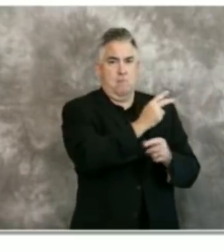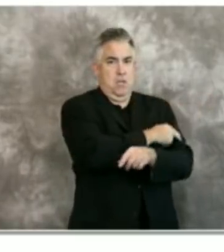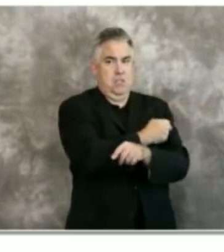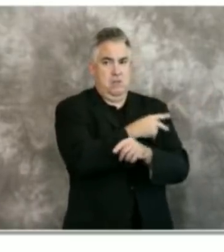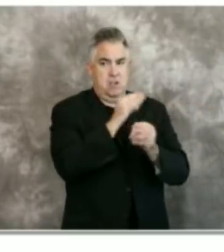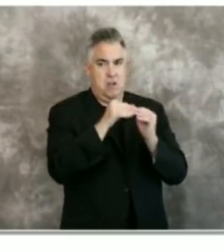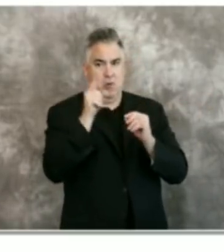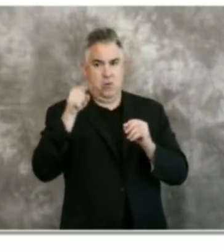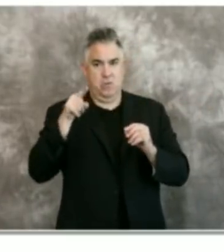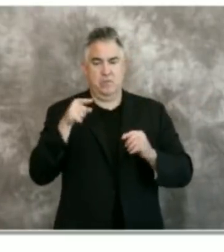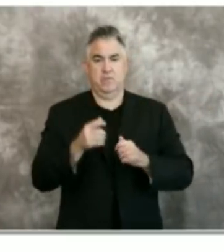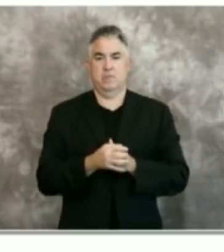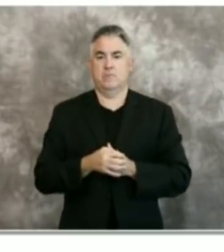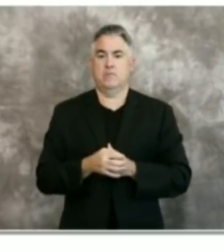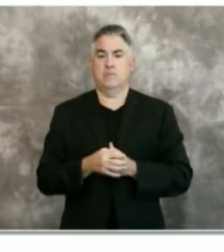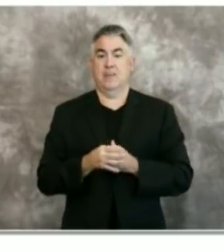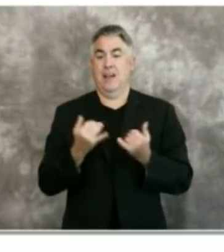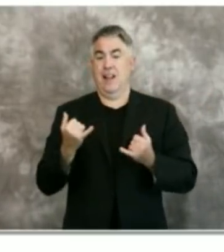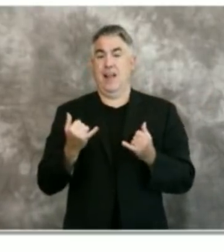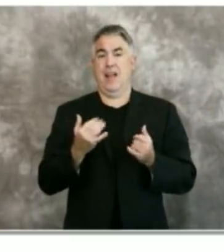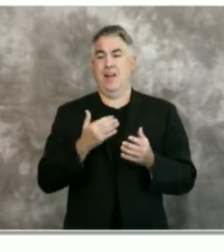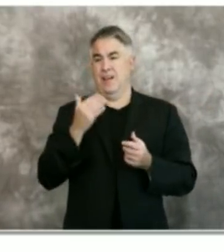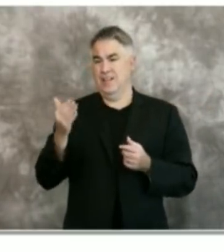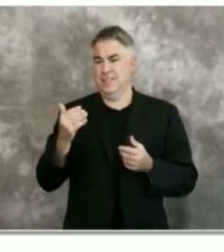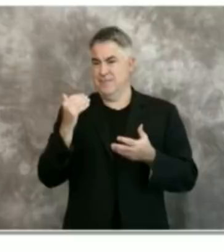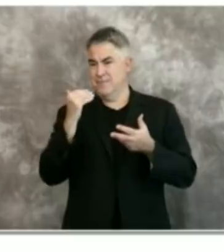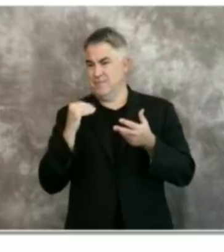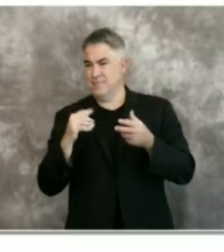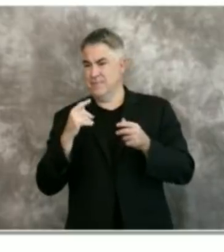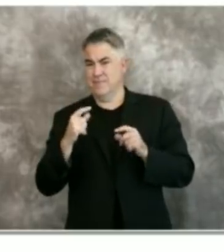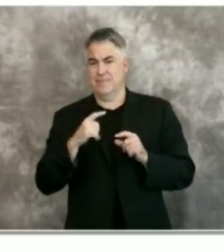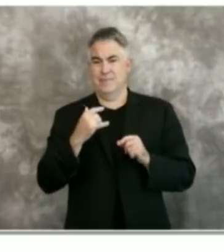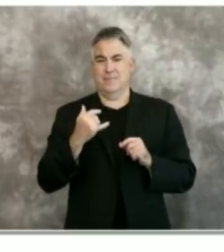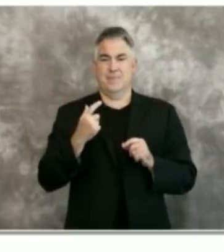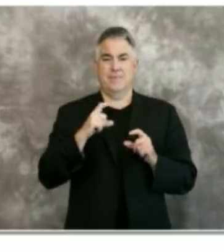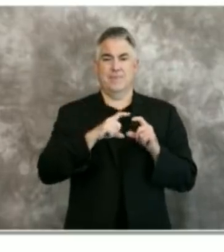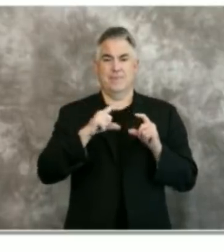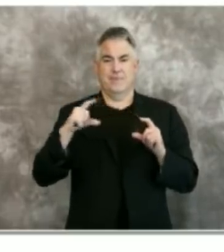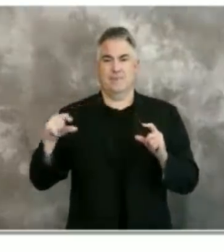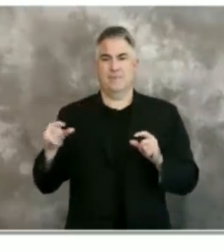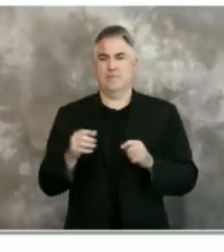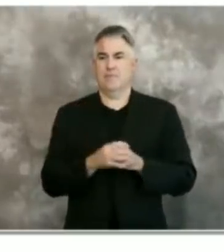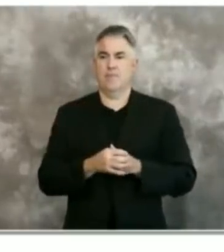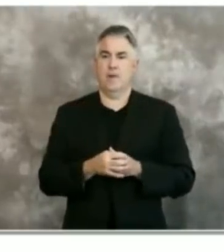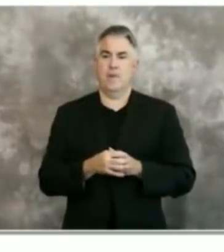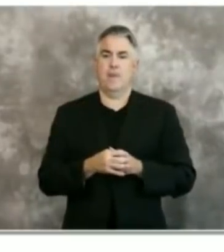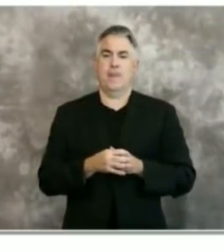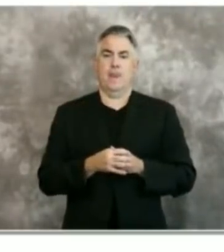INDICATOR. DURING A TIMEOUT YOU CAN INCREASE IN CAPERS AND WHEN YOU'RE LIKELY TO SEE AN INCREASE IN HOSPITALIZATIONS.